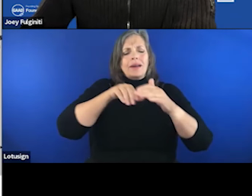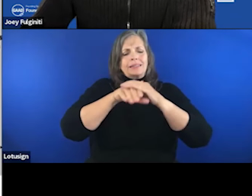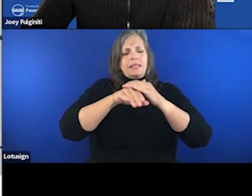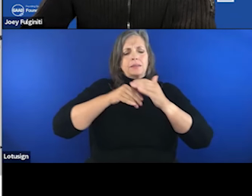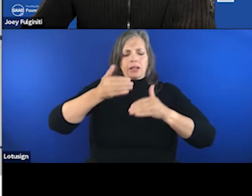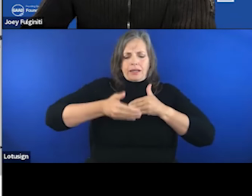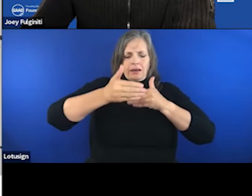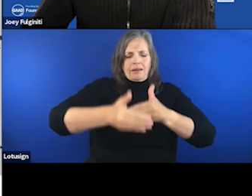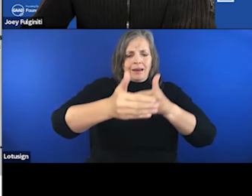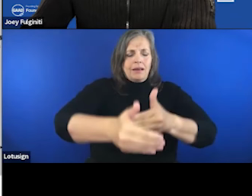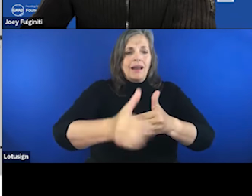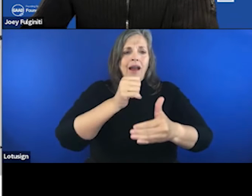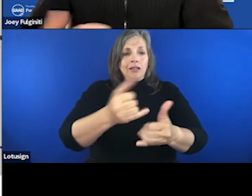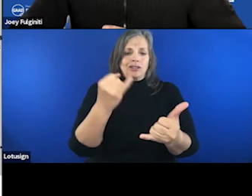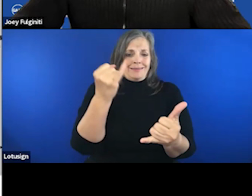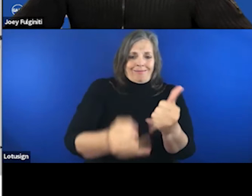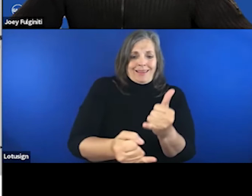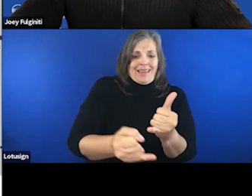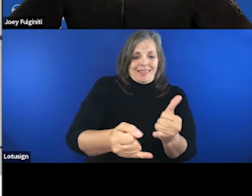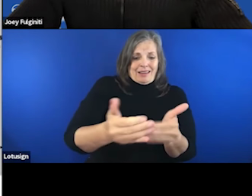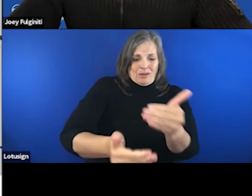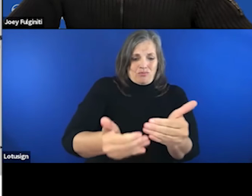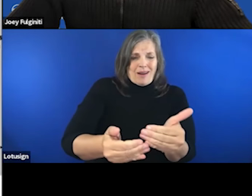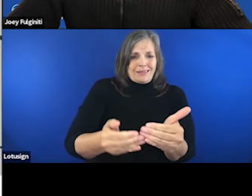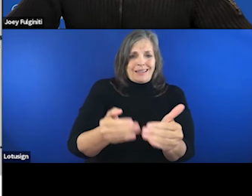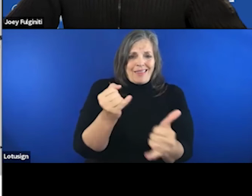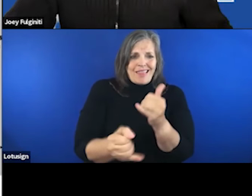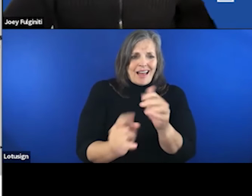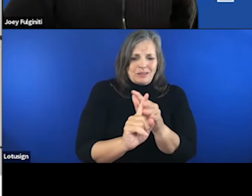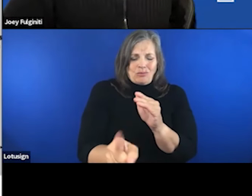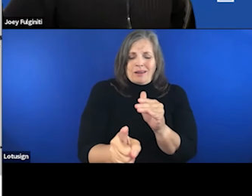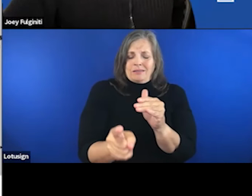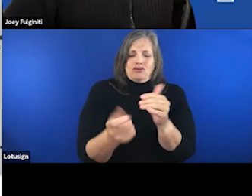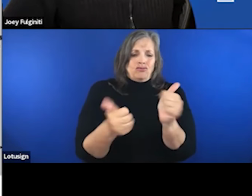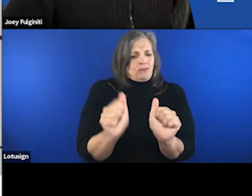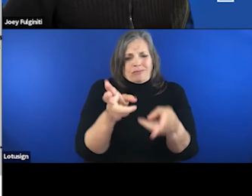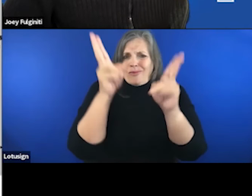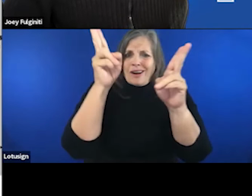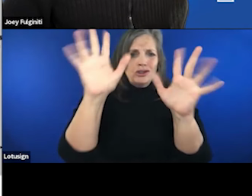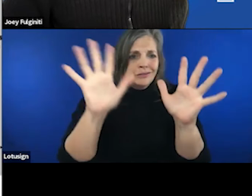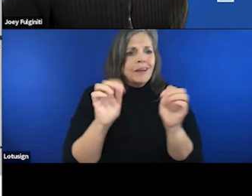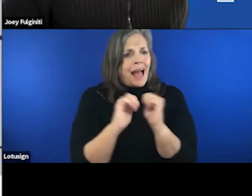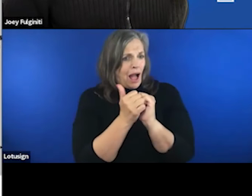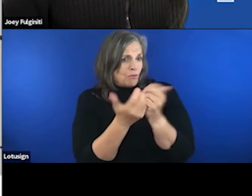of your process uh make sure it's intrinsic to the project that's that's an awesome question um